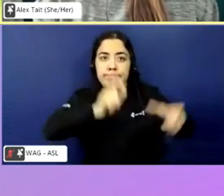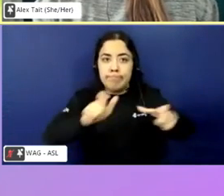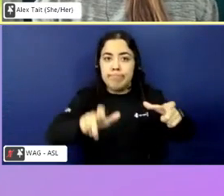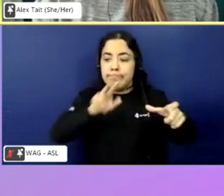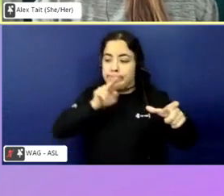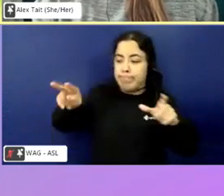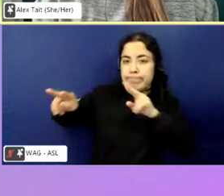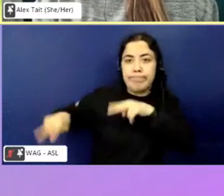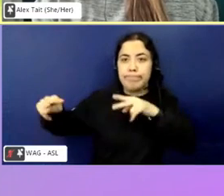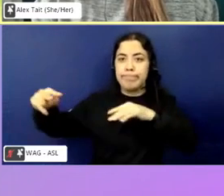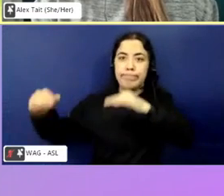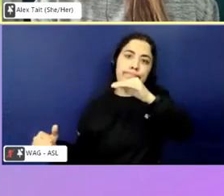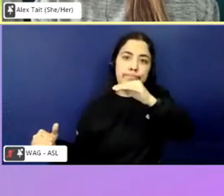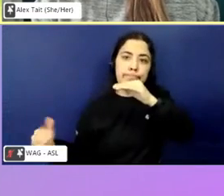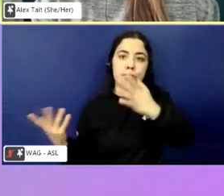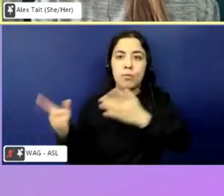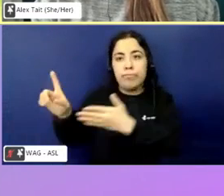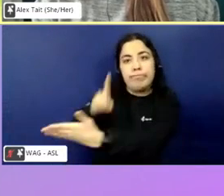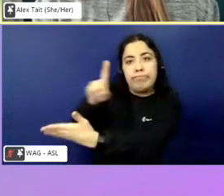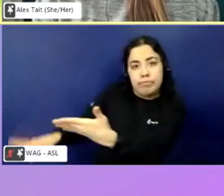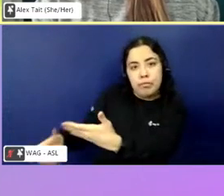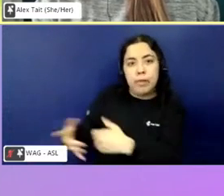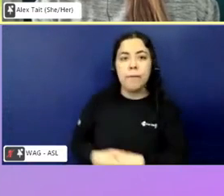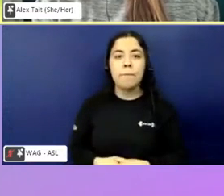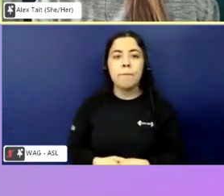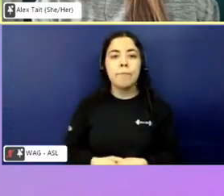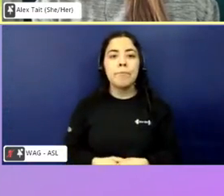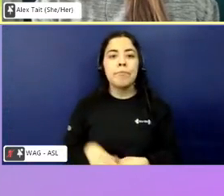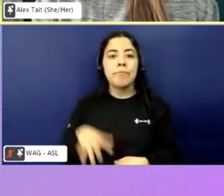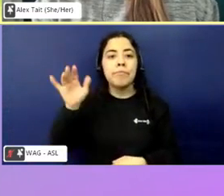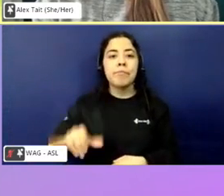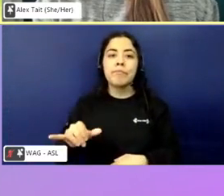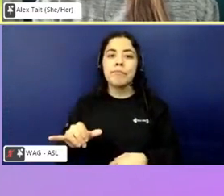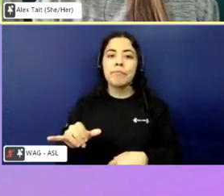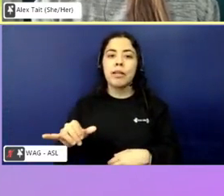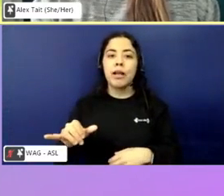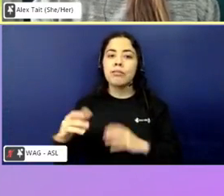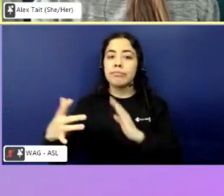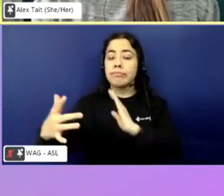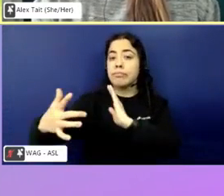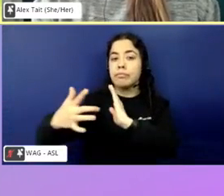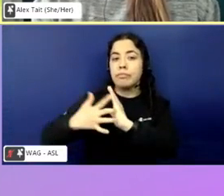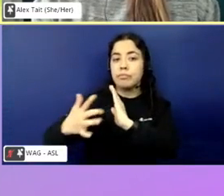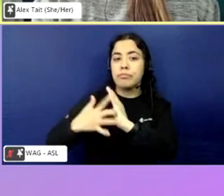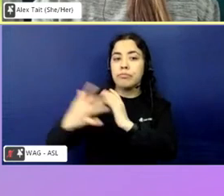a how we shape our society around it period the of article inclusion older adults in the